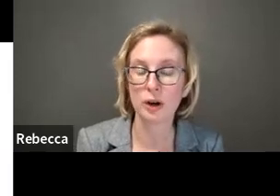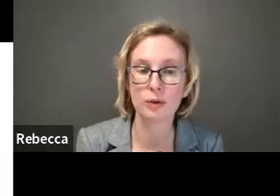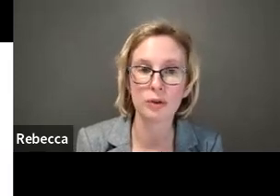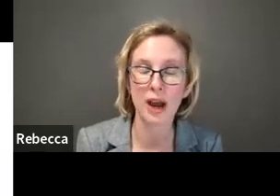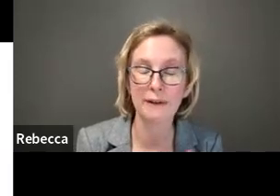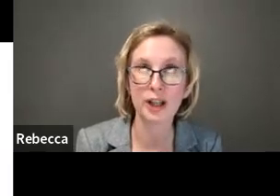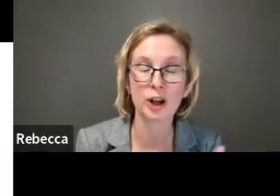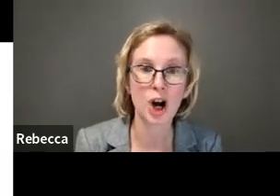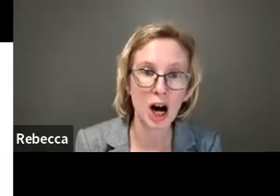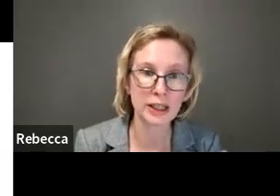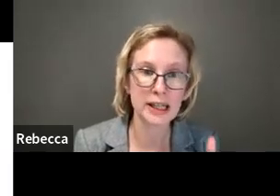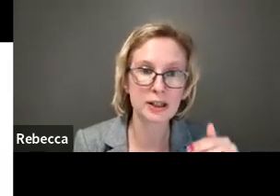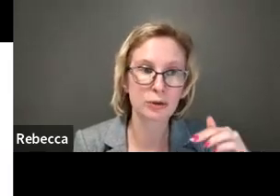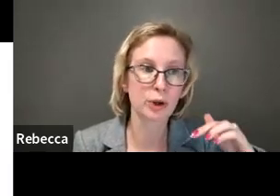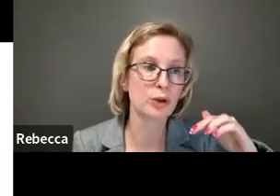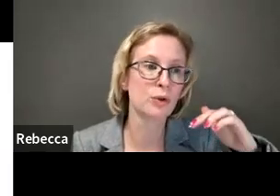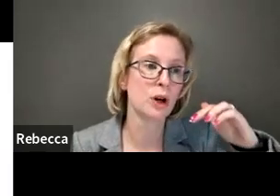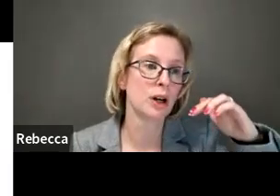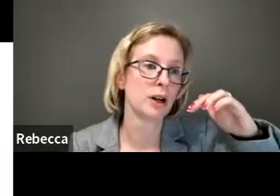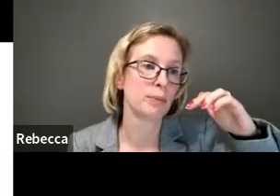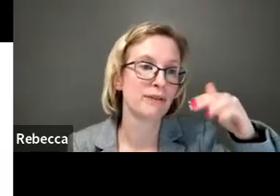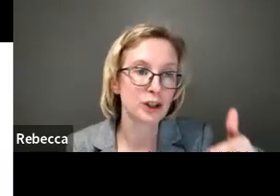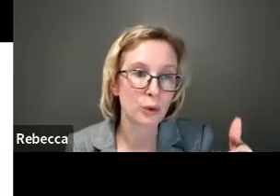know, have trained their colleagues through professional